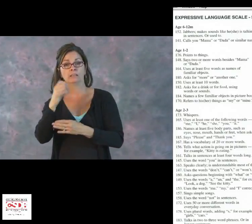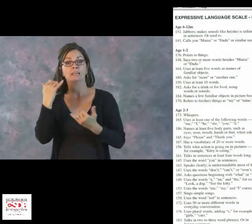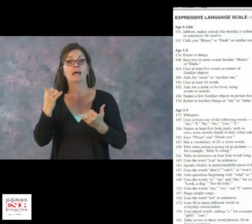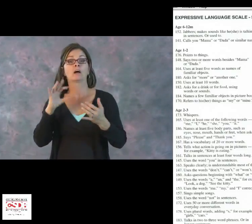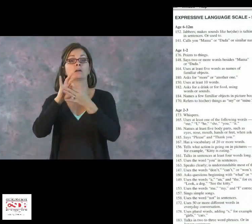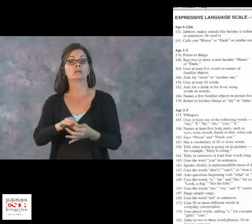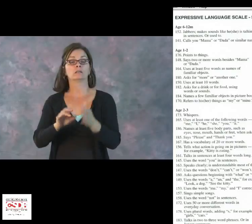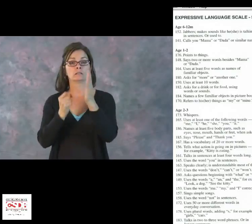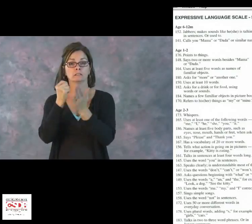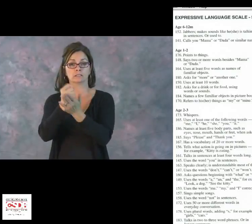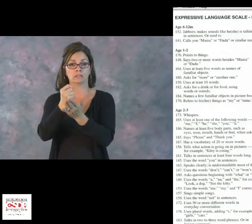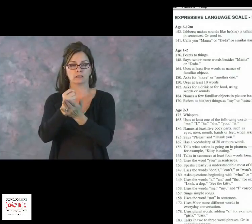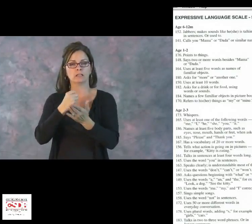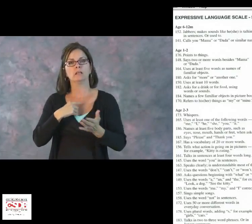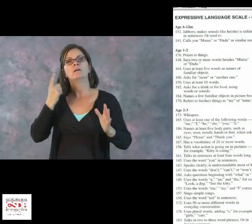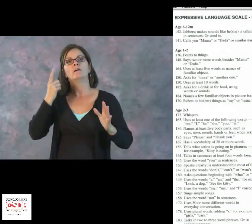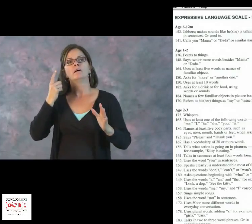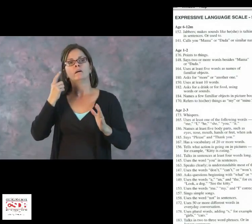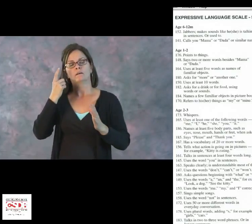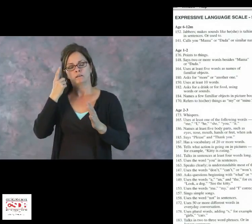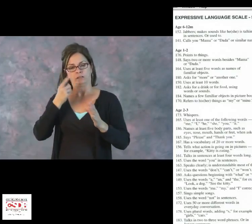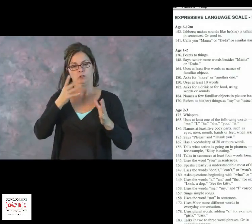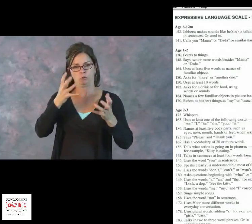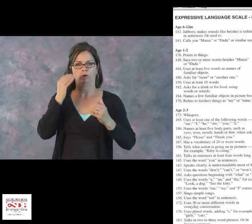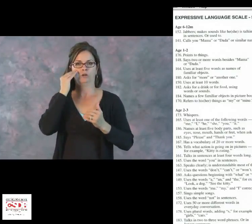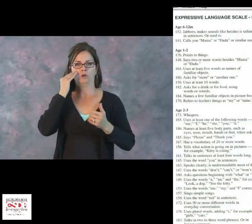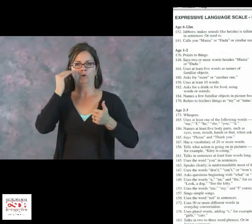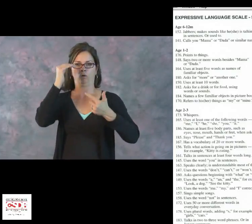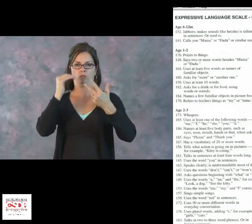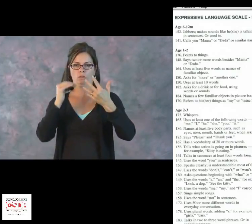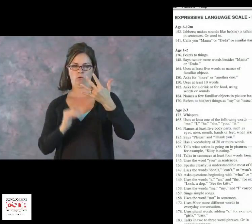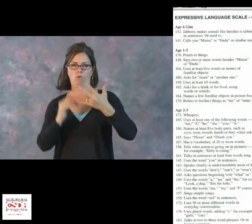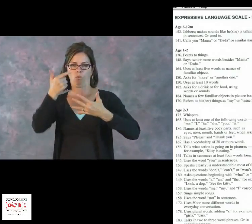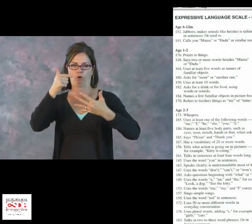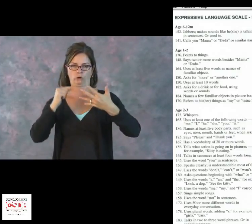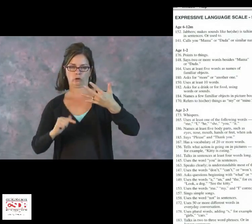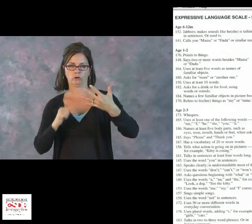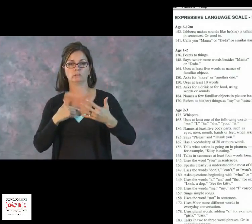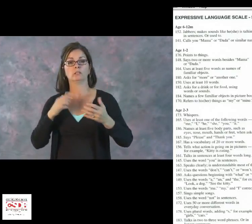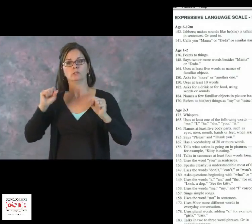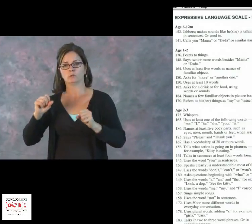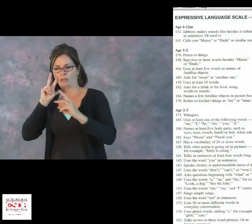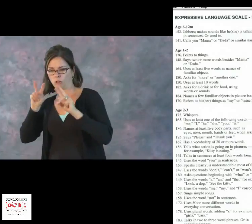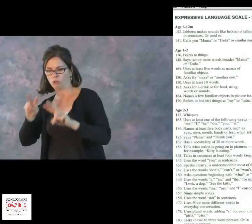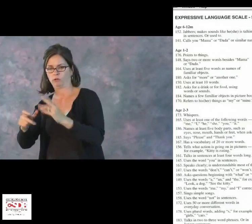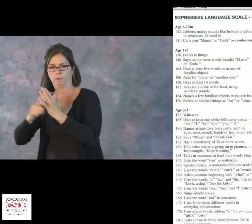sequence of the items, and that's where these pages of the manual will come in handy for you.